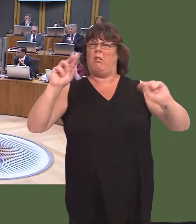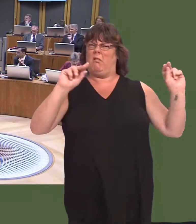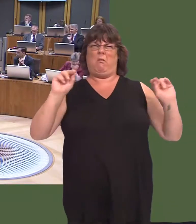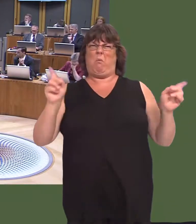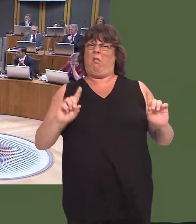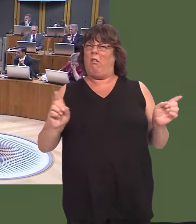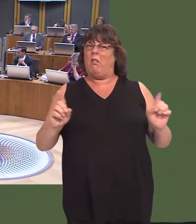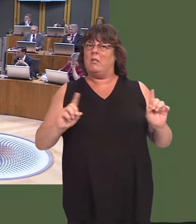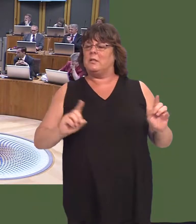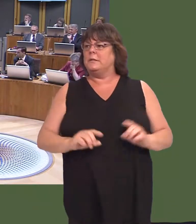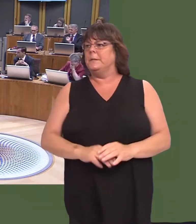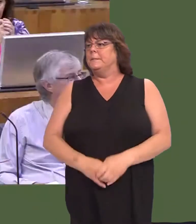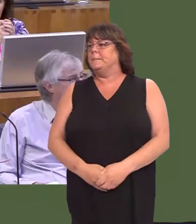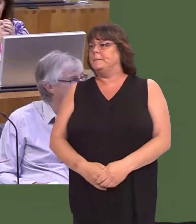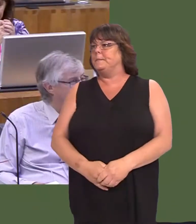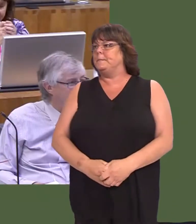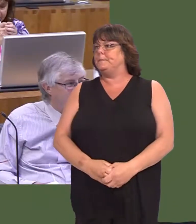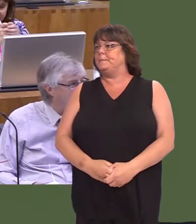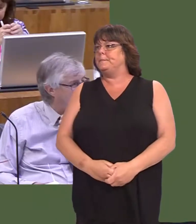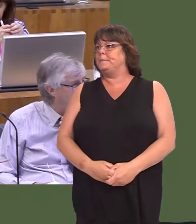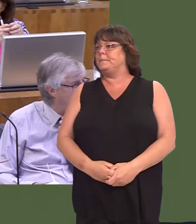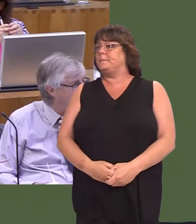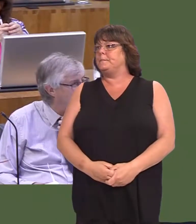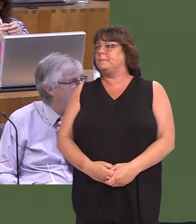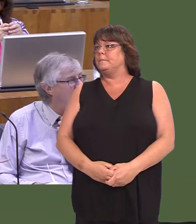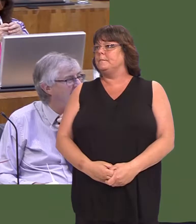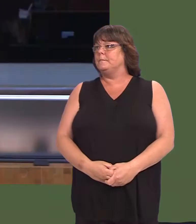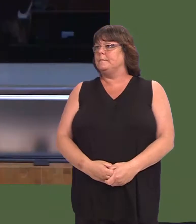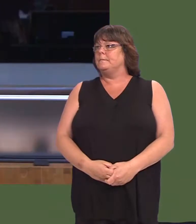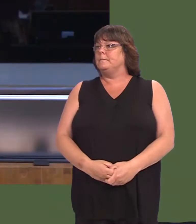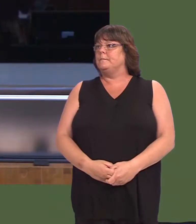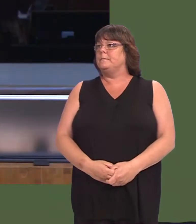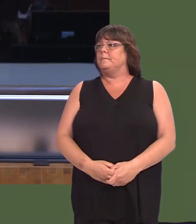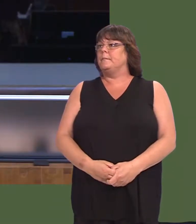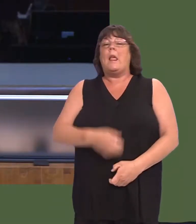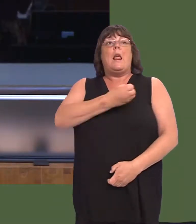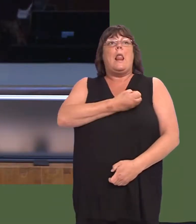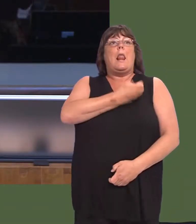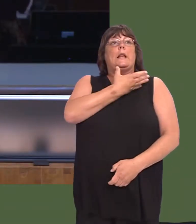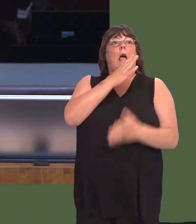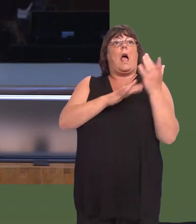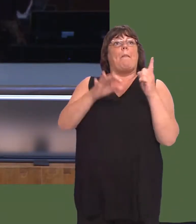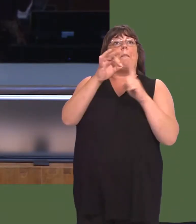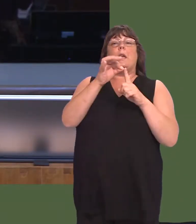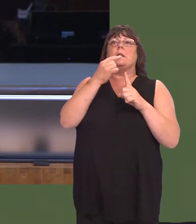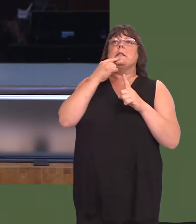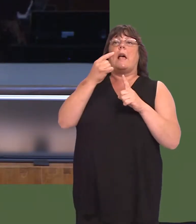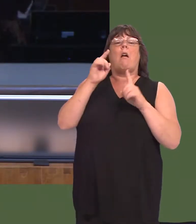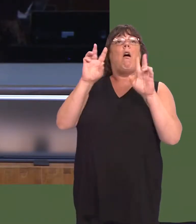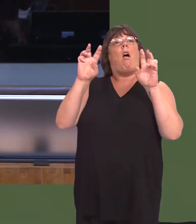Labour MPs are using the term ësingle market membershipí.